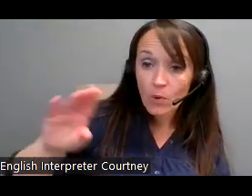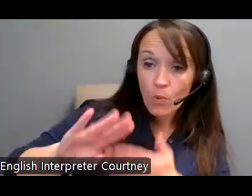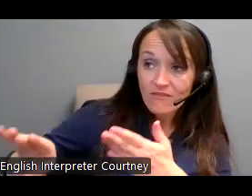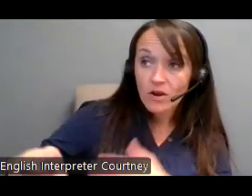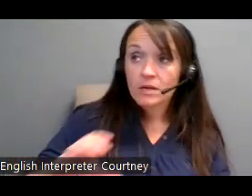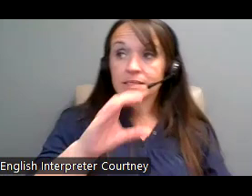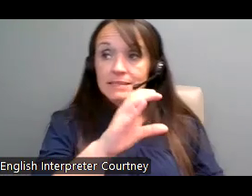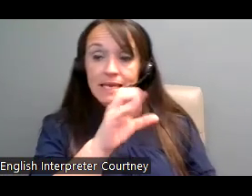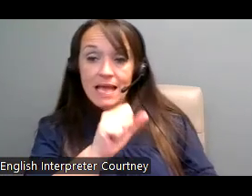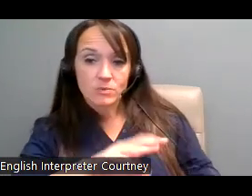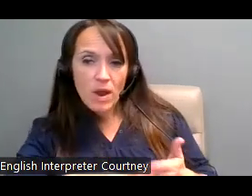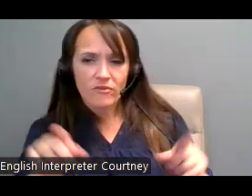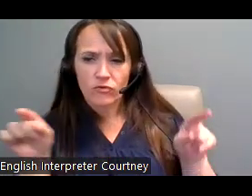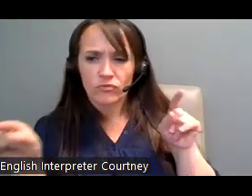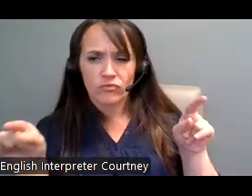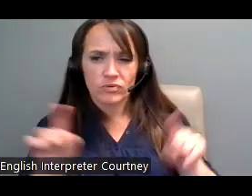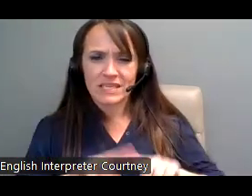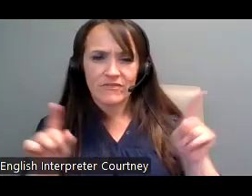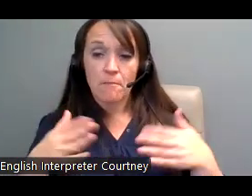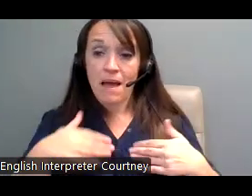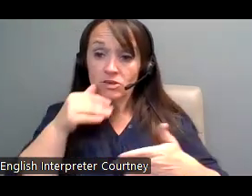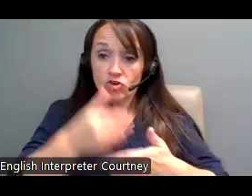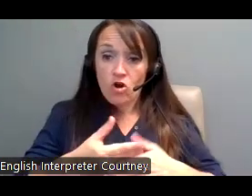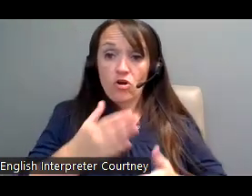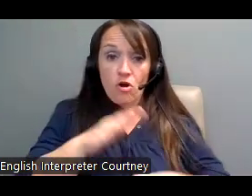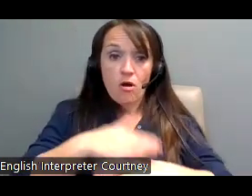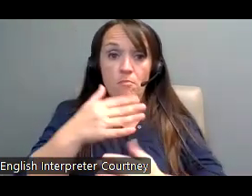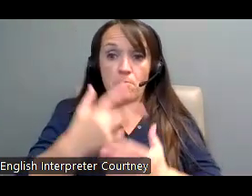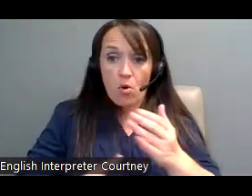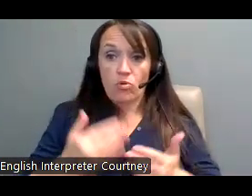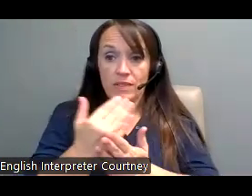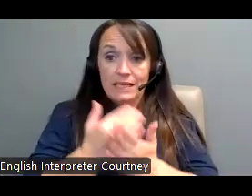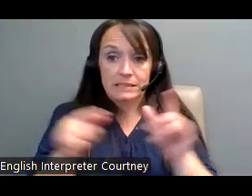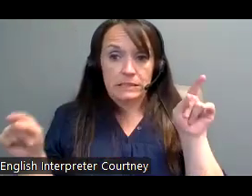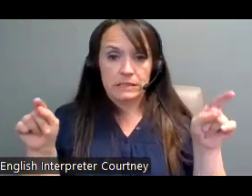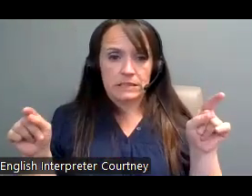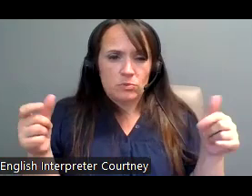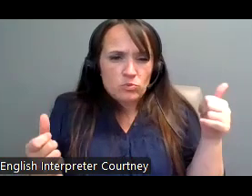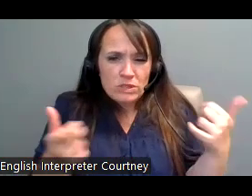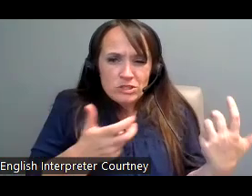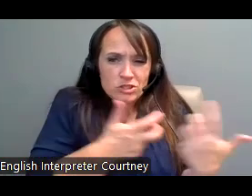ID/RD my daughter is on the waiting list for both we struggle trying to figure out which one would fit her needs better.